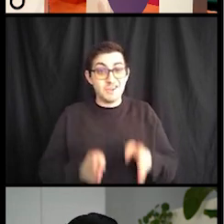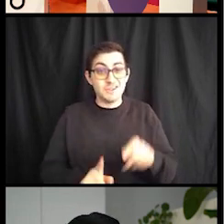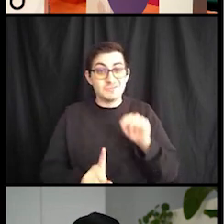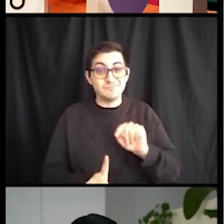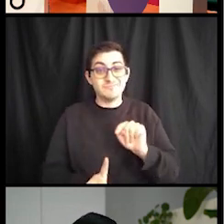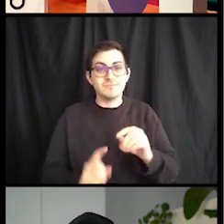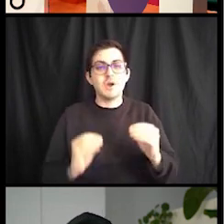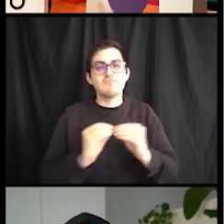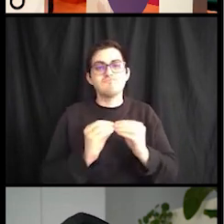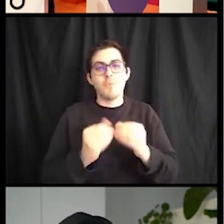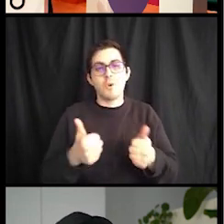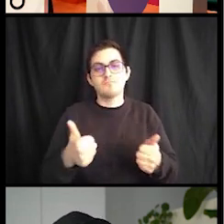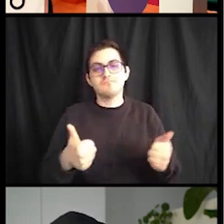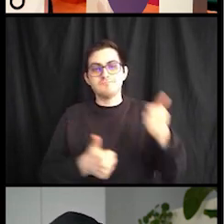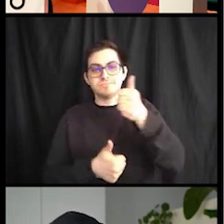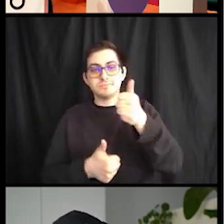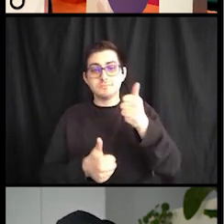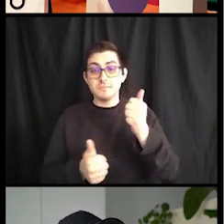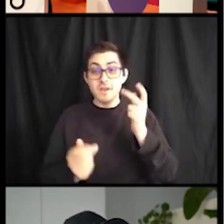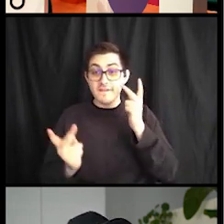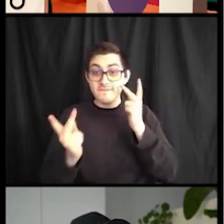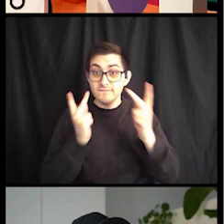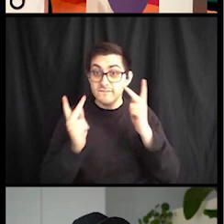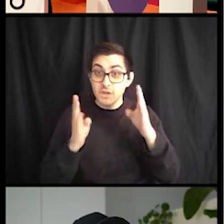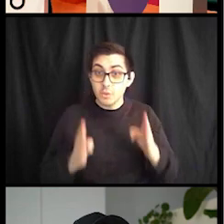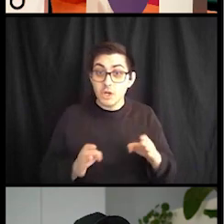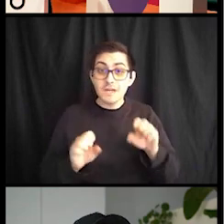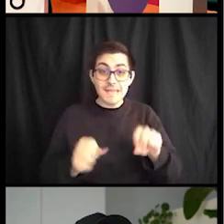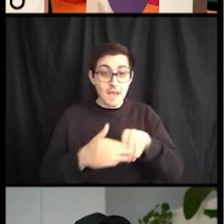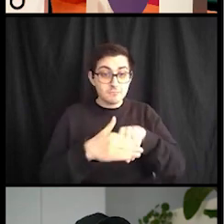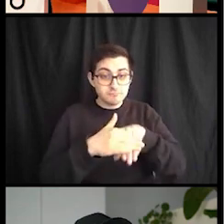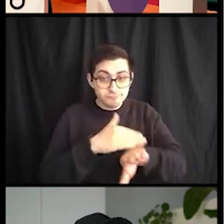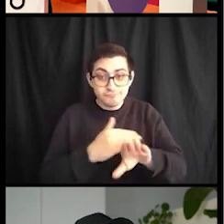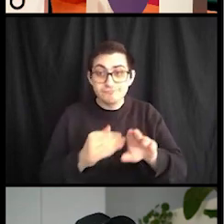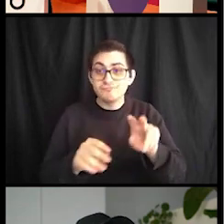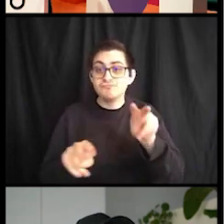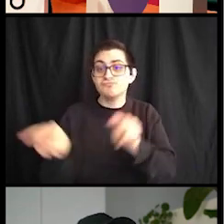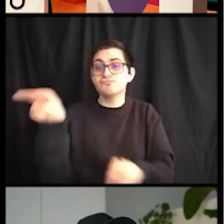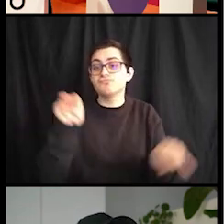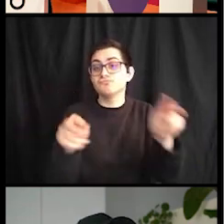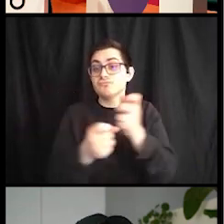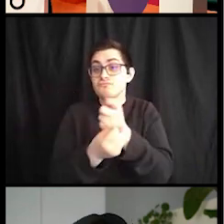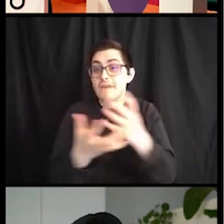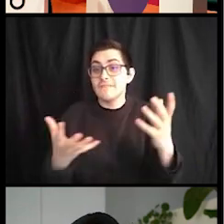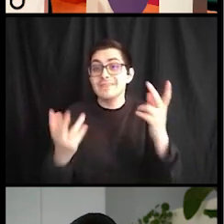But fortunately for me, I'm an editor of the original file, so I can just go ahead and merge this.